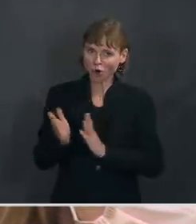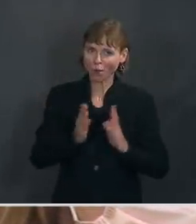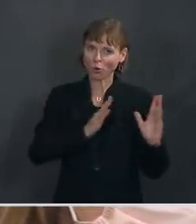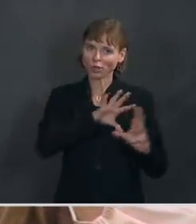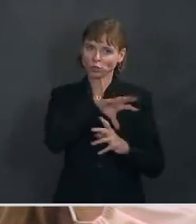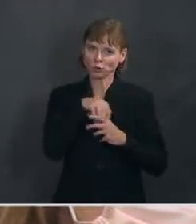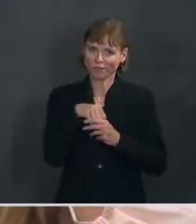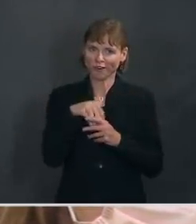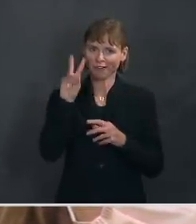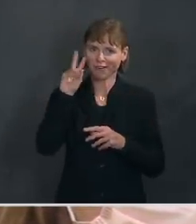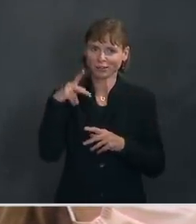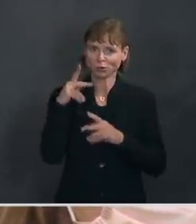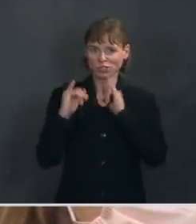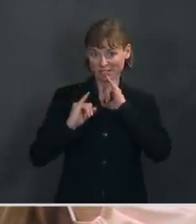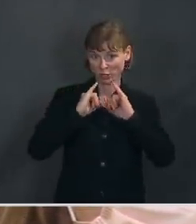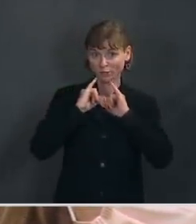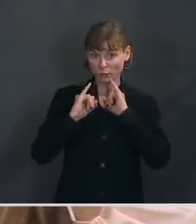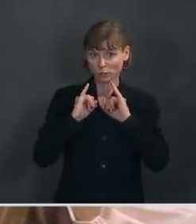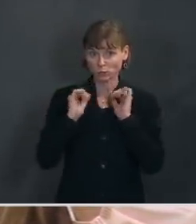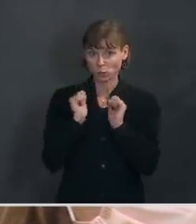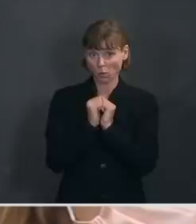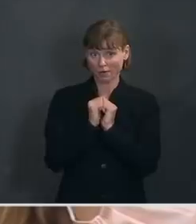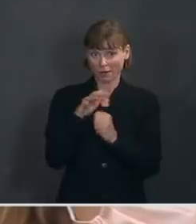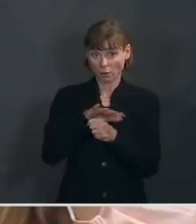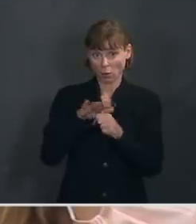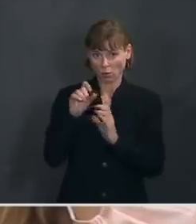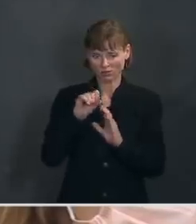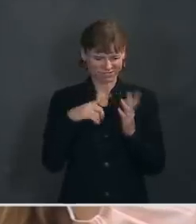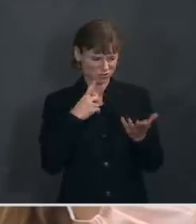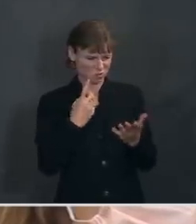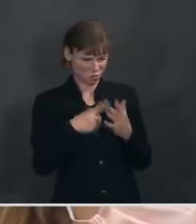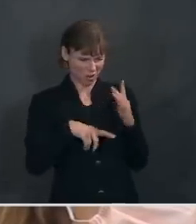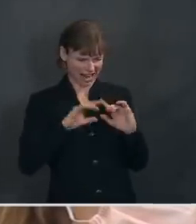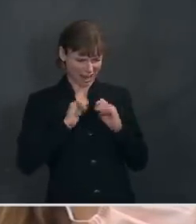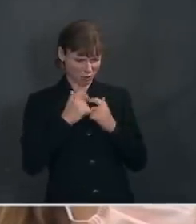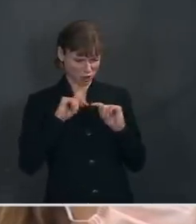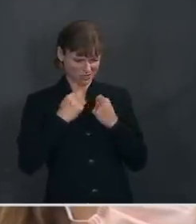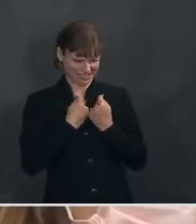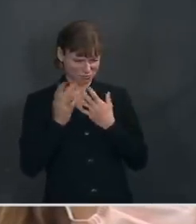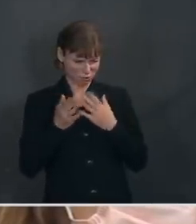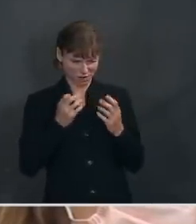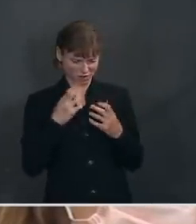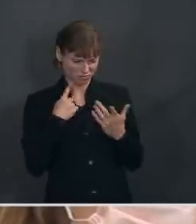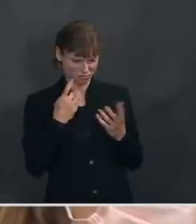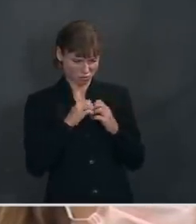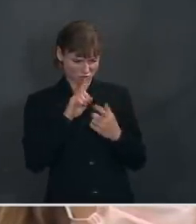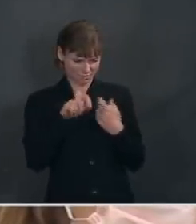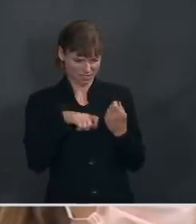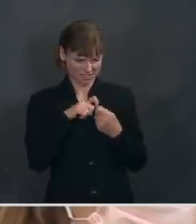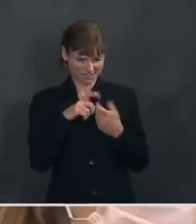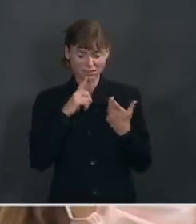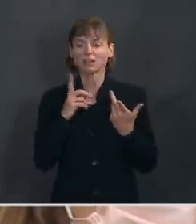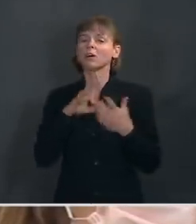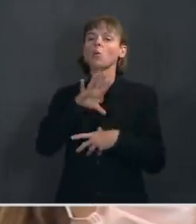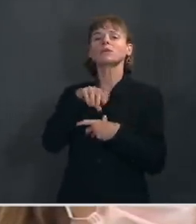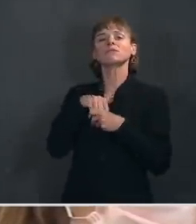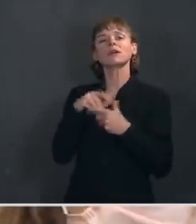Harris's interviews with local stations of West Virginia? Ms. Psaki: Like how did her team prepare her? Or can you be more -- The Press: Was it part of a larger White House strategy